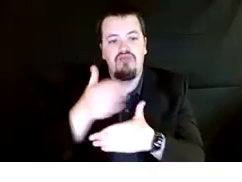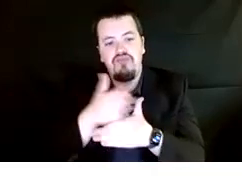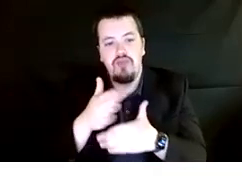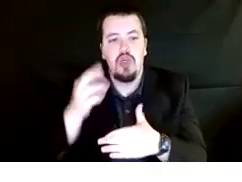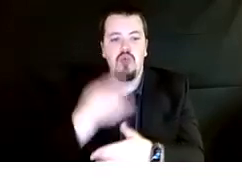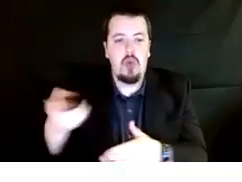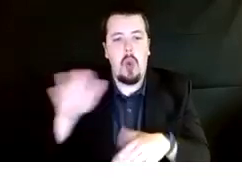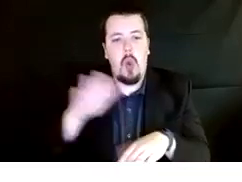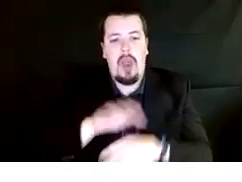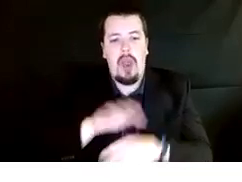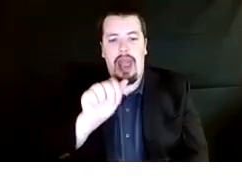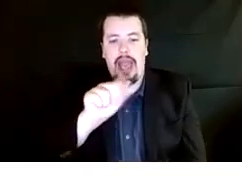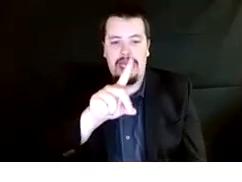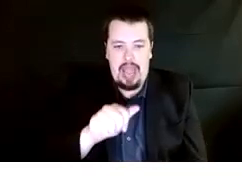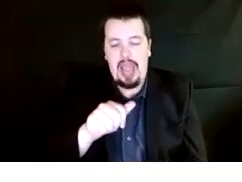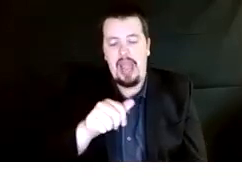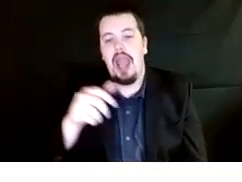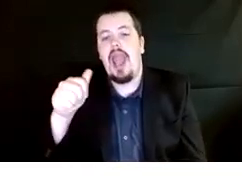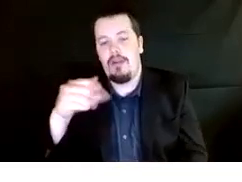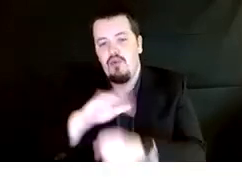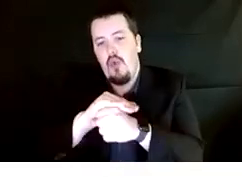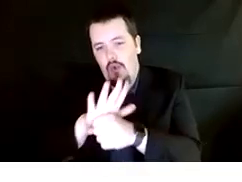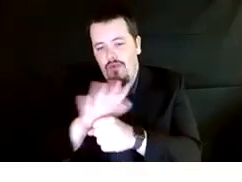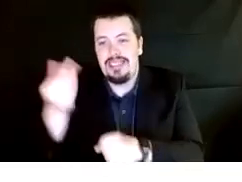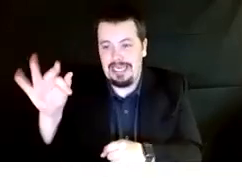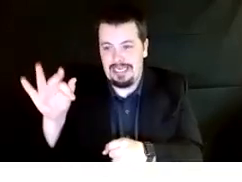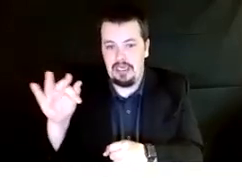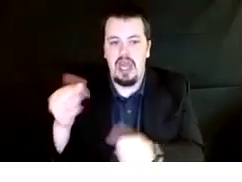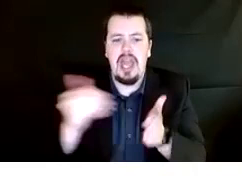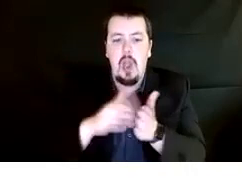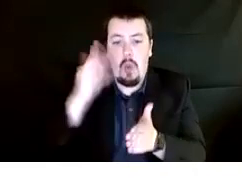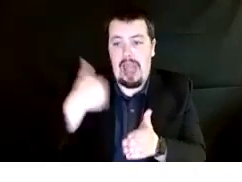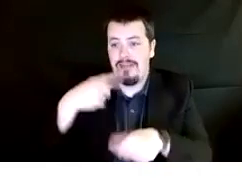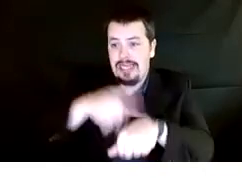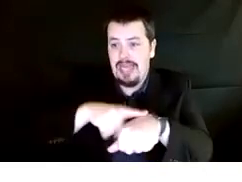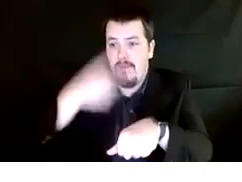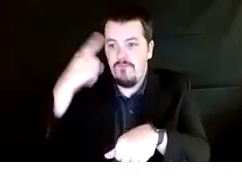and COVID 19. again there'll be time for questions at the end of the presentation